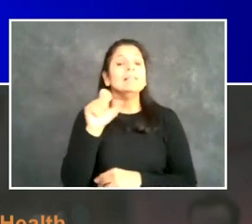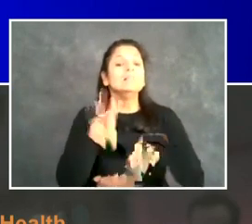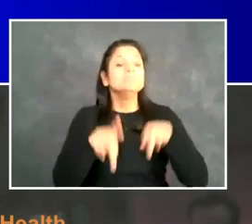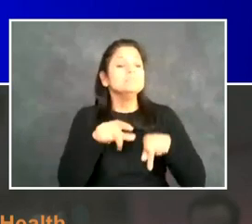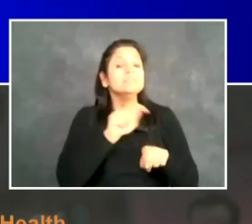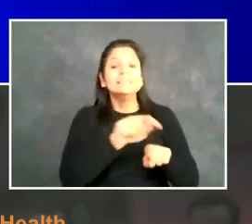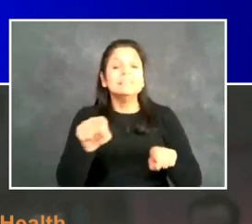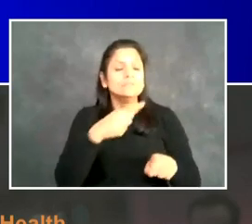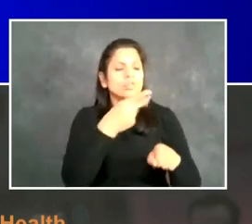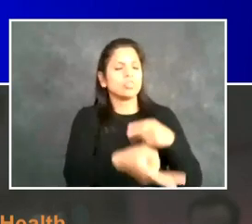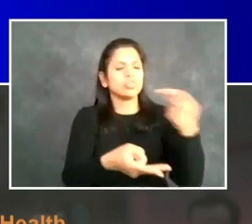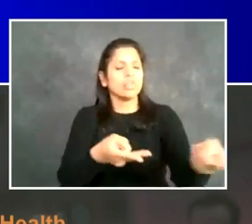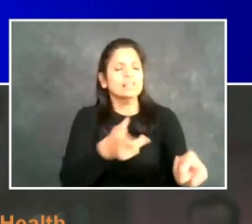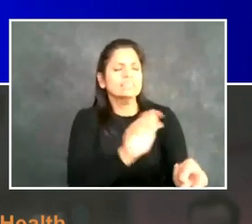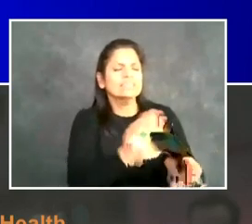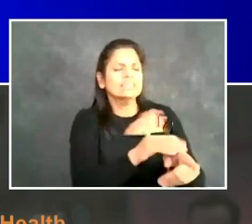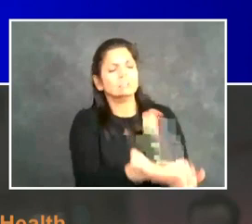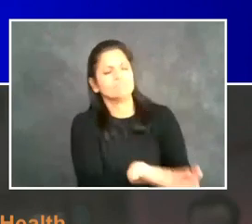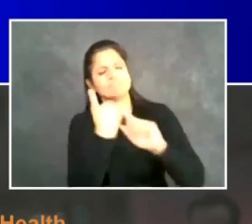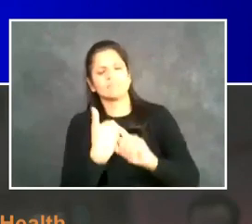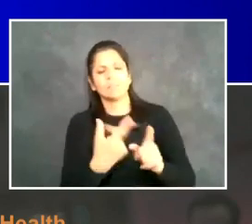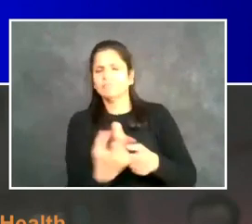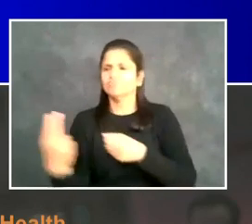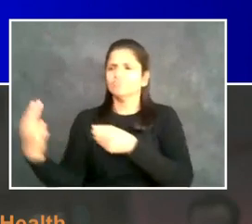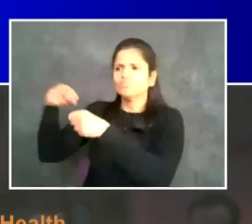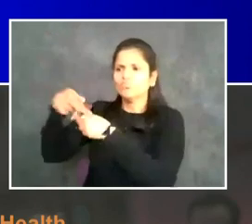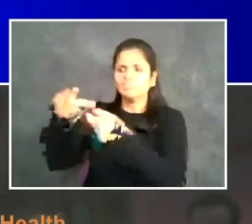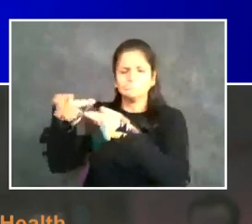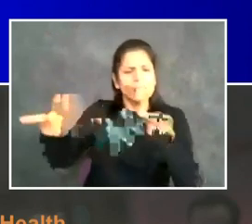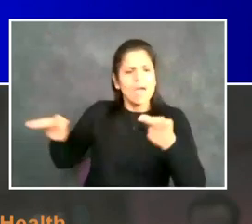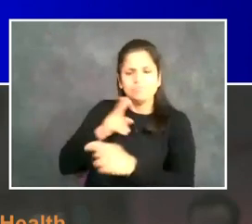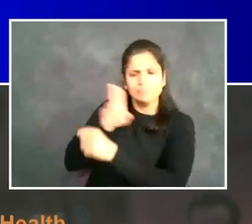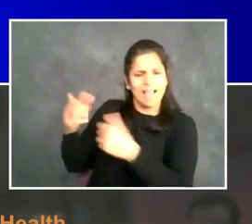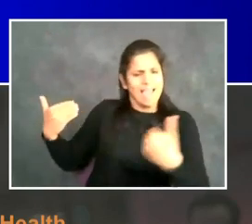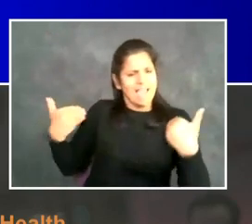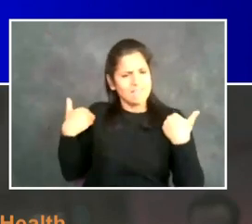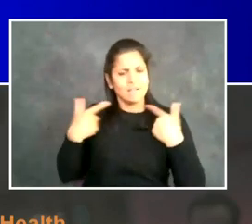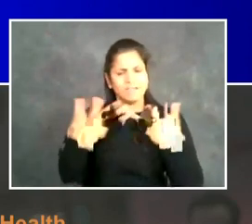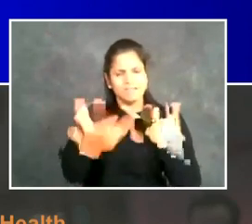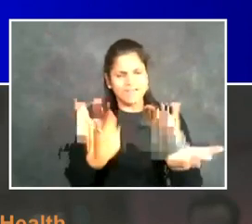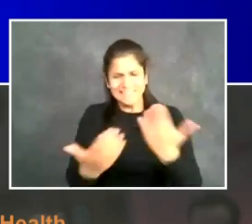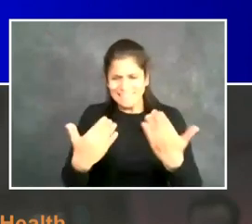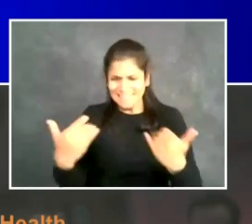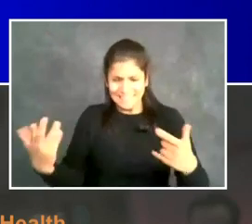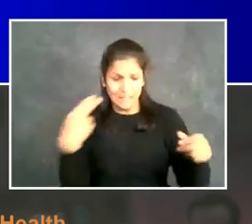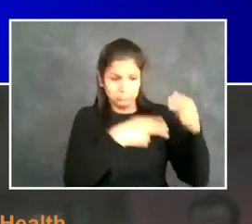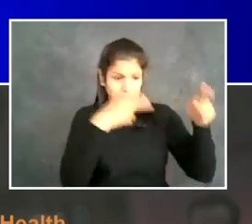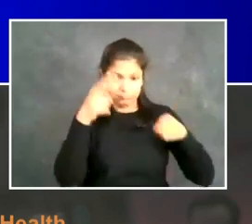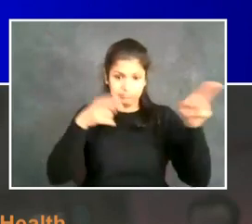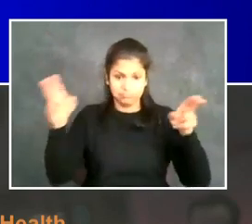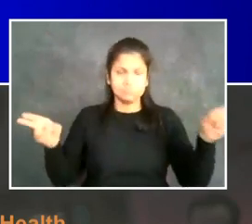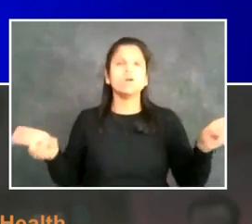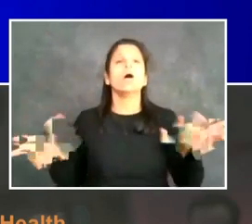THIS SOCIAL DISTANCING AND THERE'S GOING TO BE A CONSTANT EFFORT TO EVALUATE ALL SHELTERS